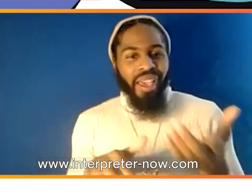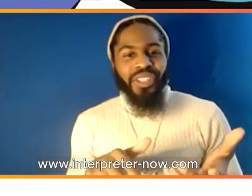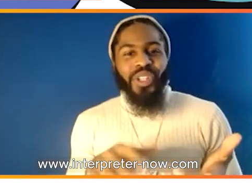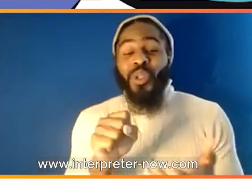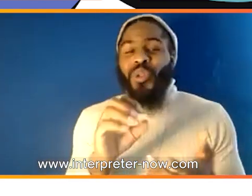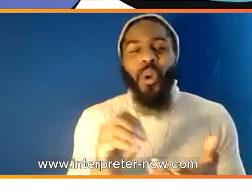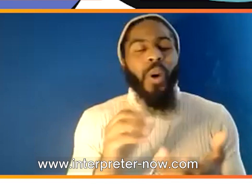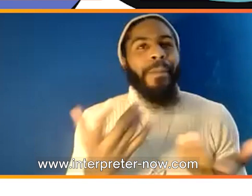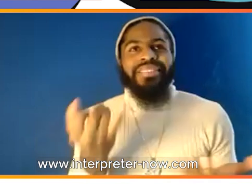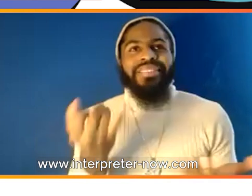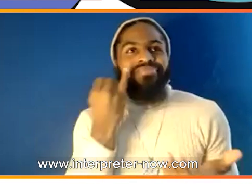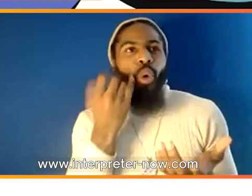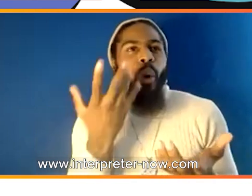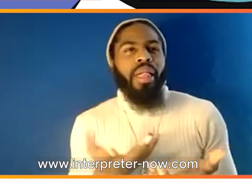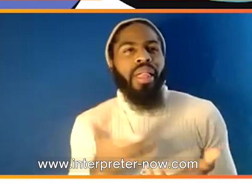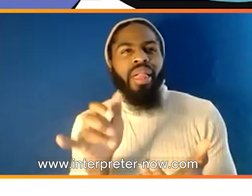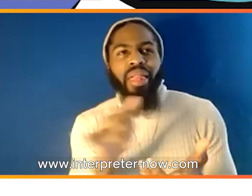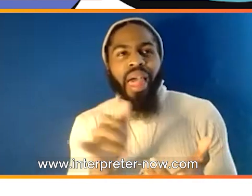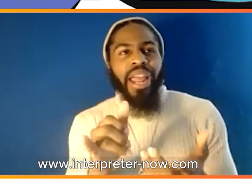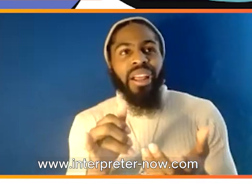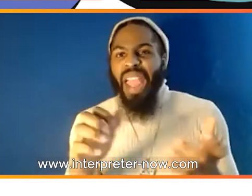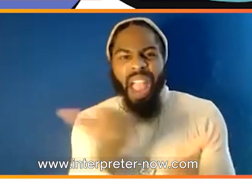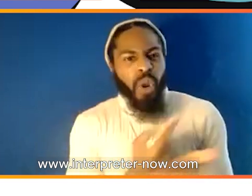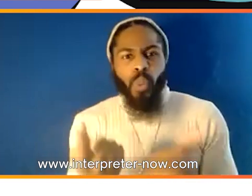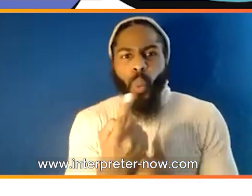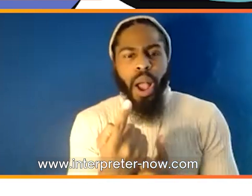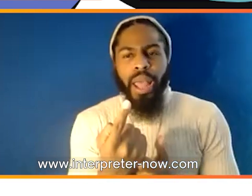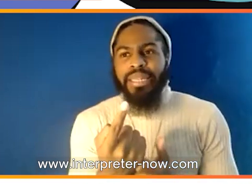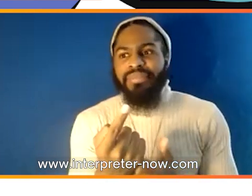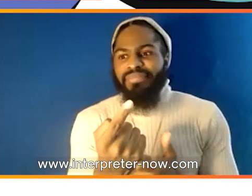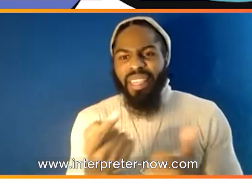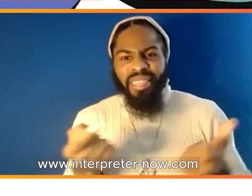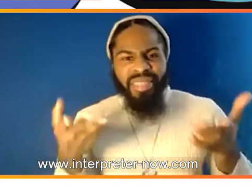you're on a sea levels all-hands call, and you grab them for 10 minutes of that and do